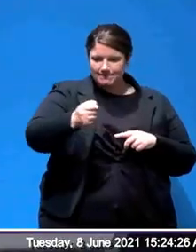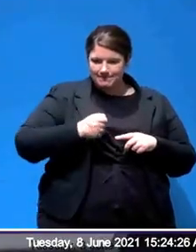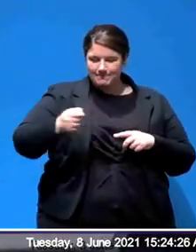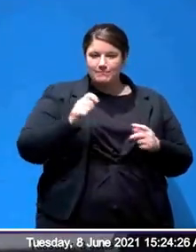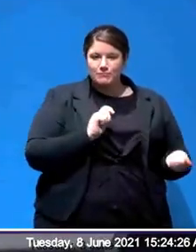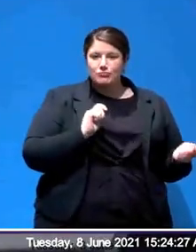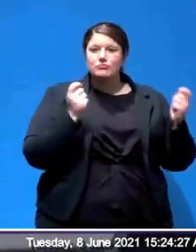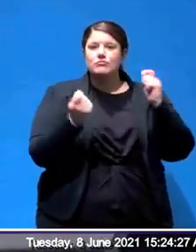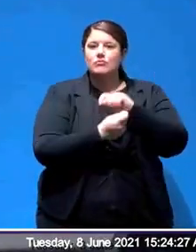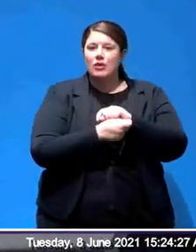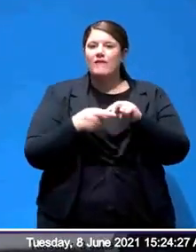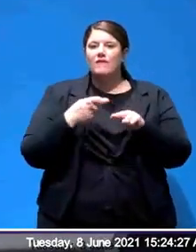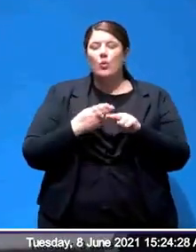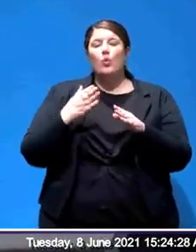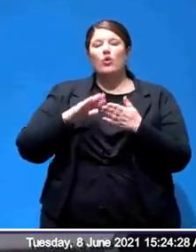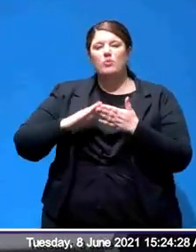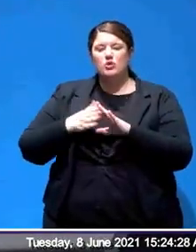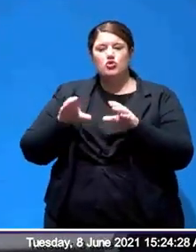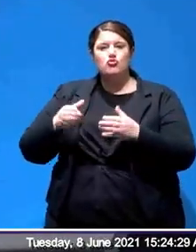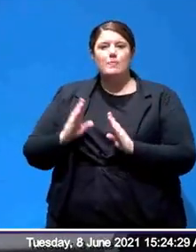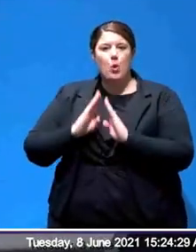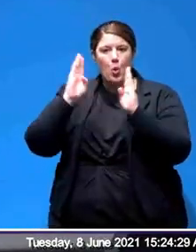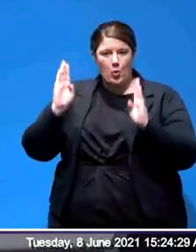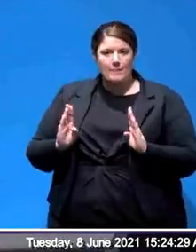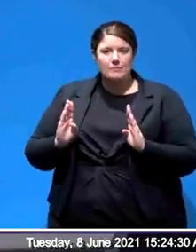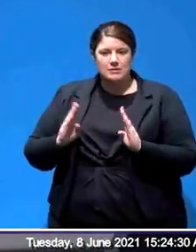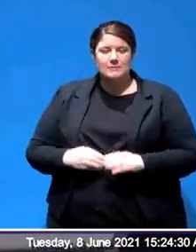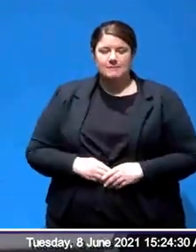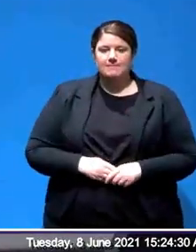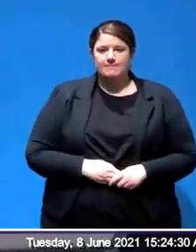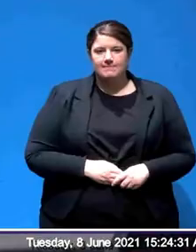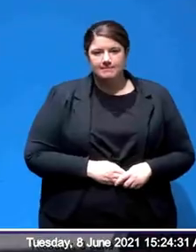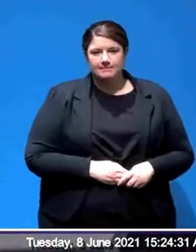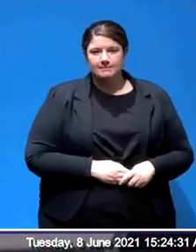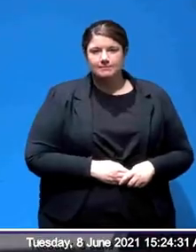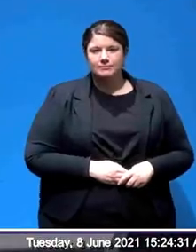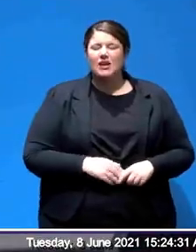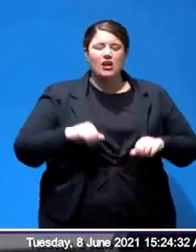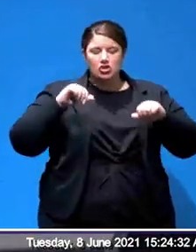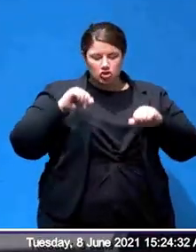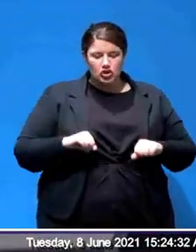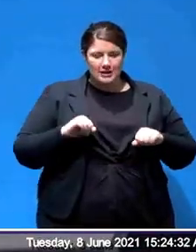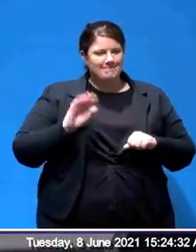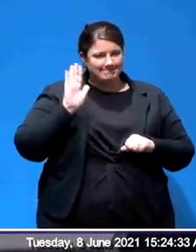into the community in a particular way. Taking on the wider portfolio ---